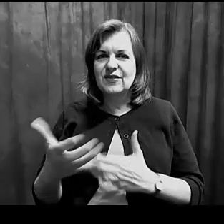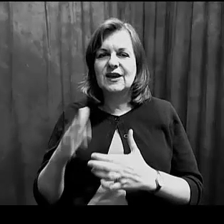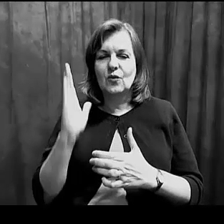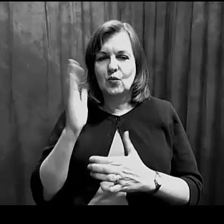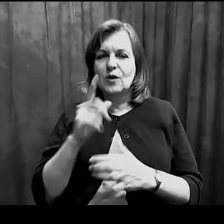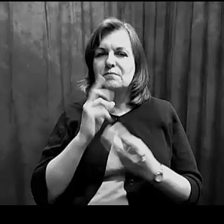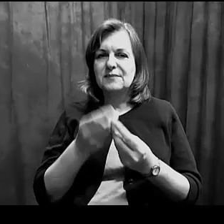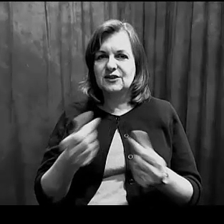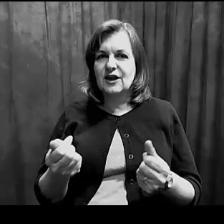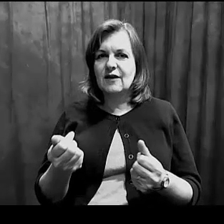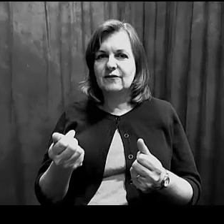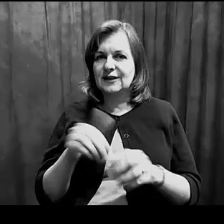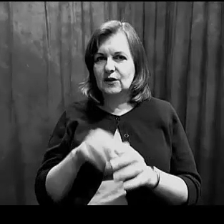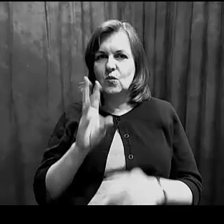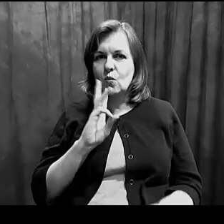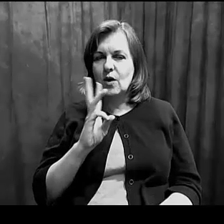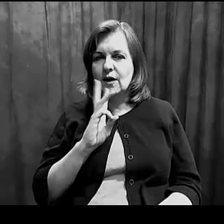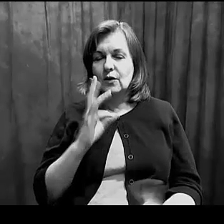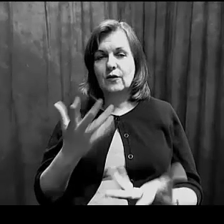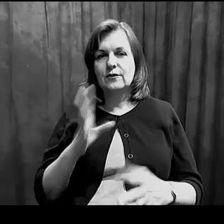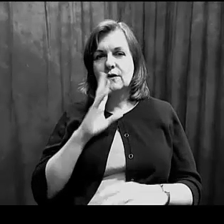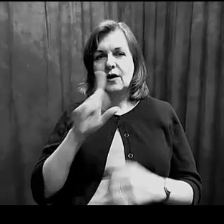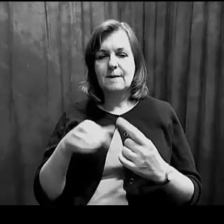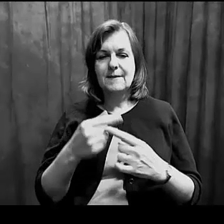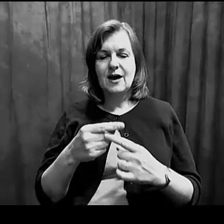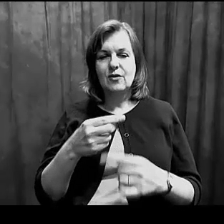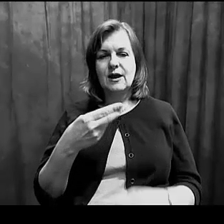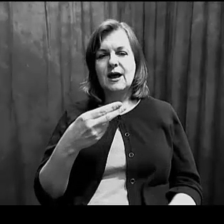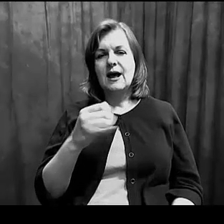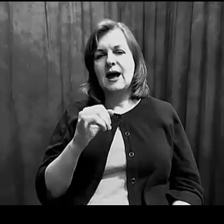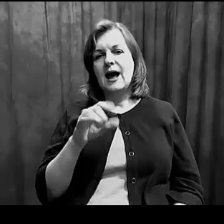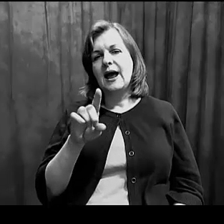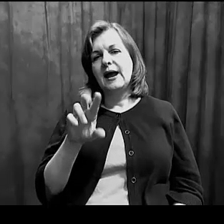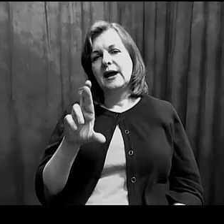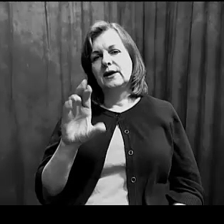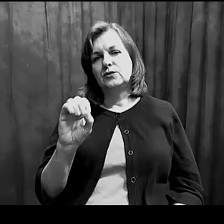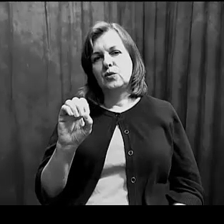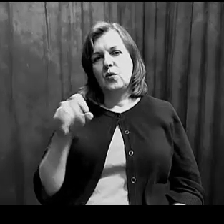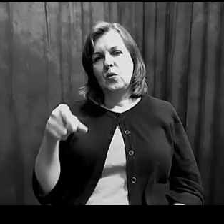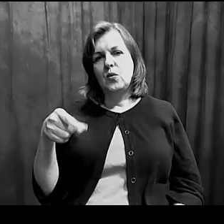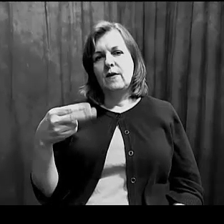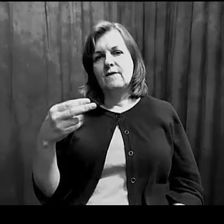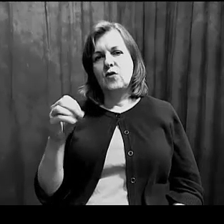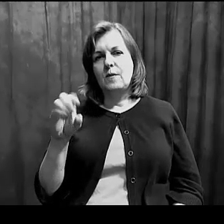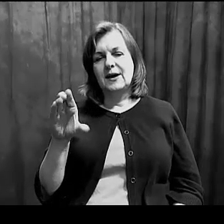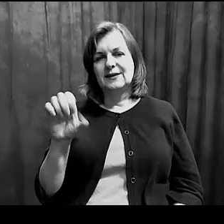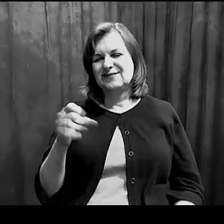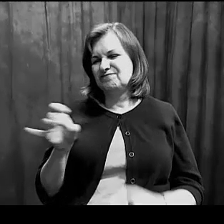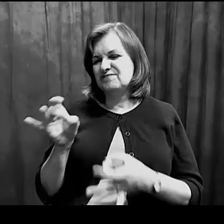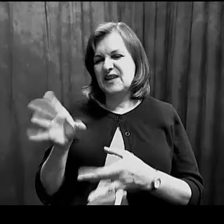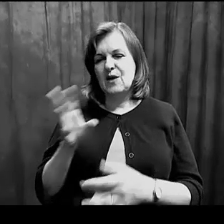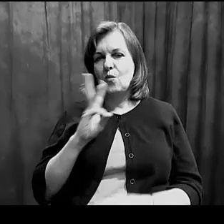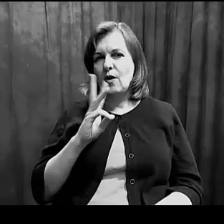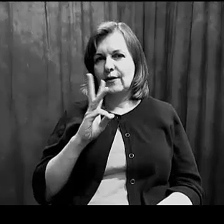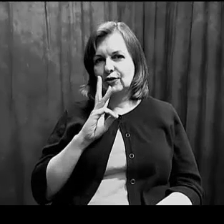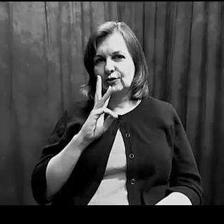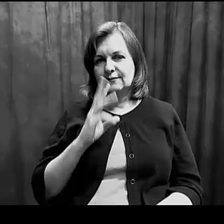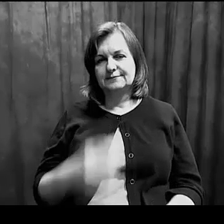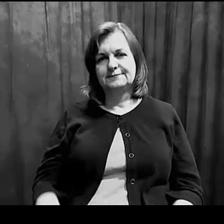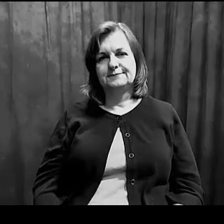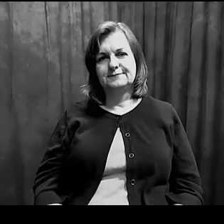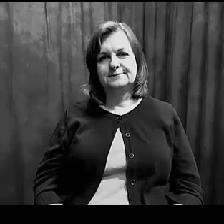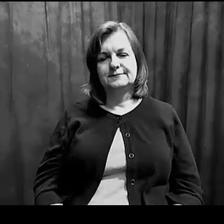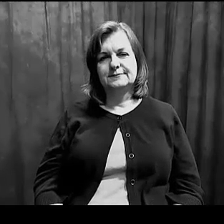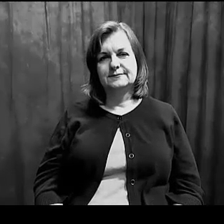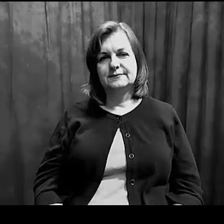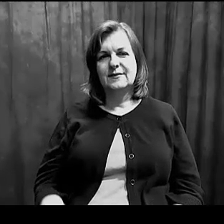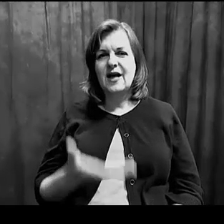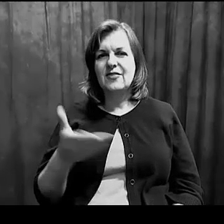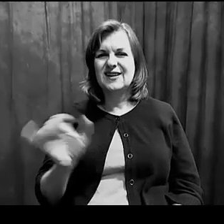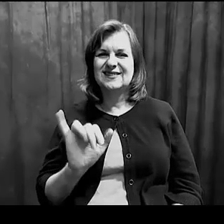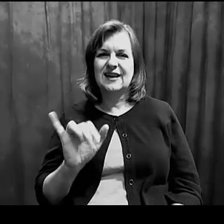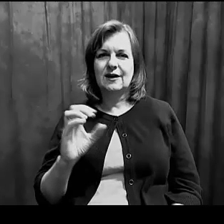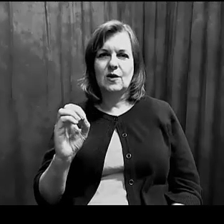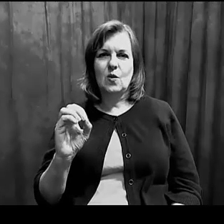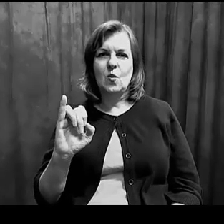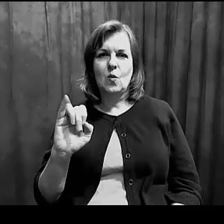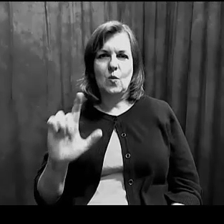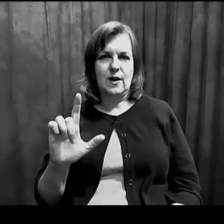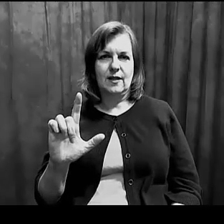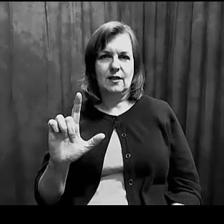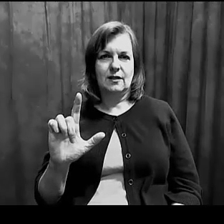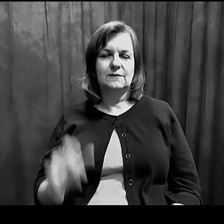now -- not everything will behave with water like this we've talked about the idea that hydrophobics are water haters